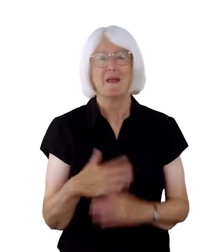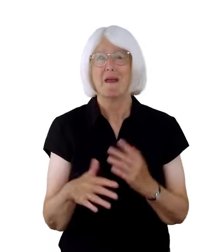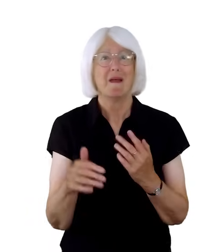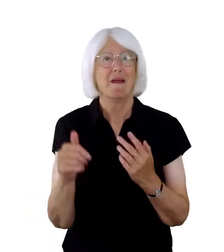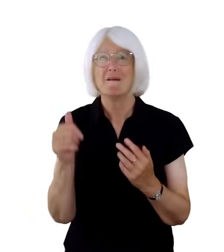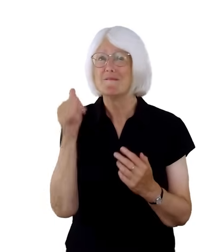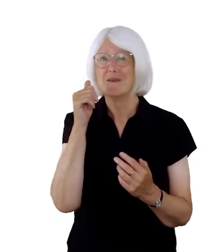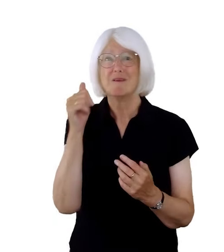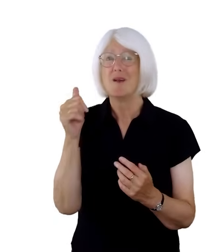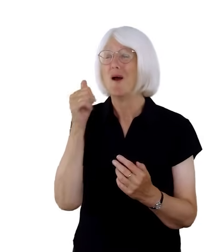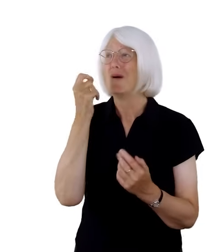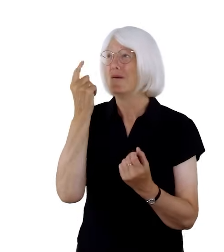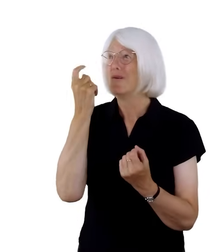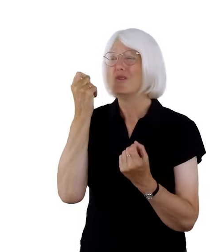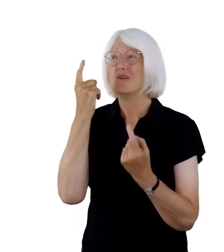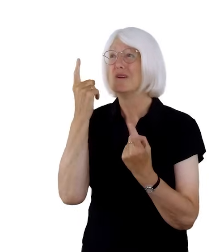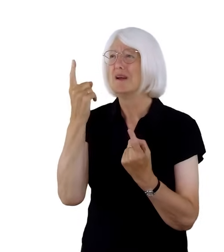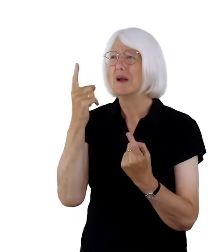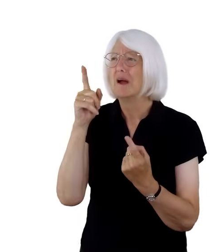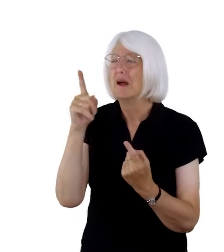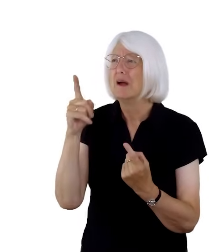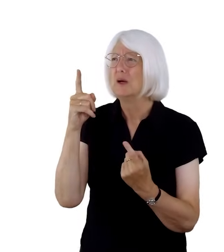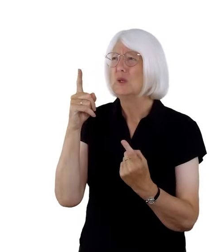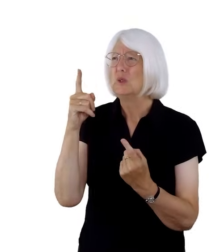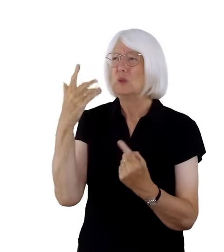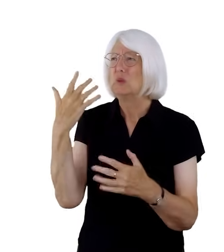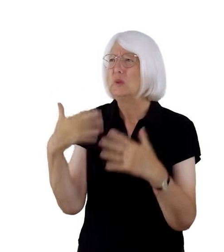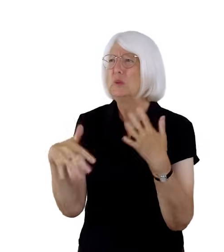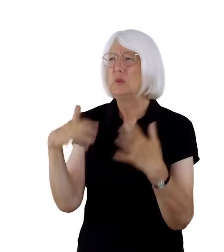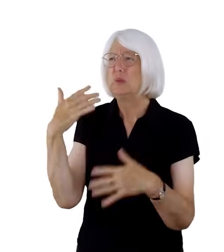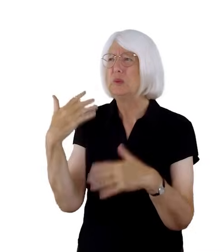And I'll never know how much it cost